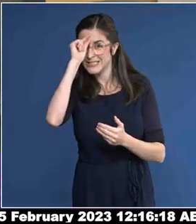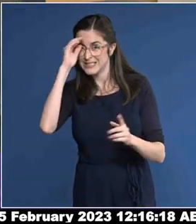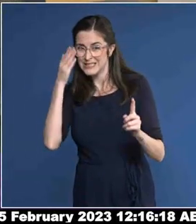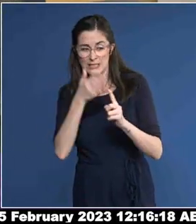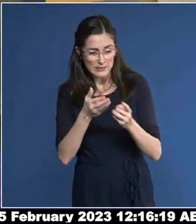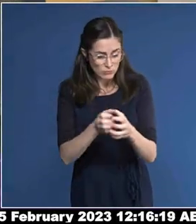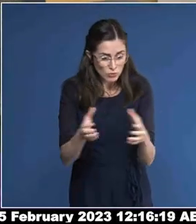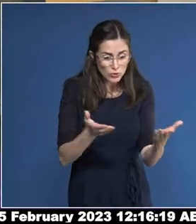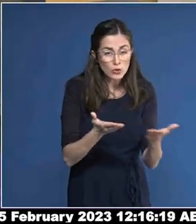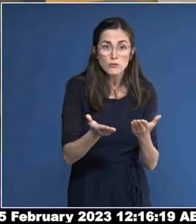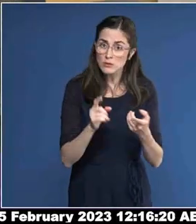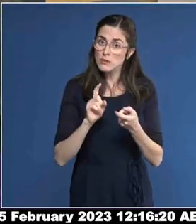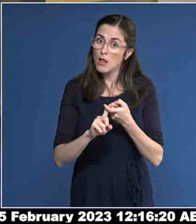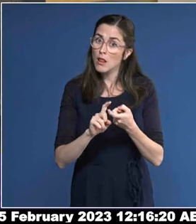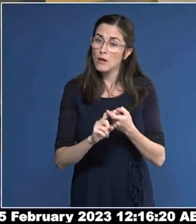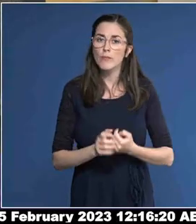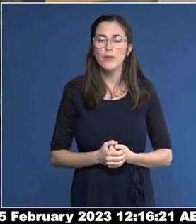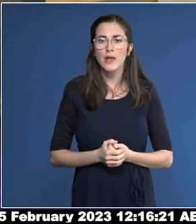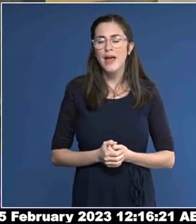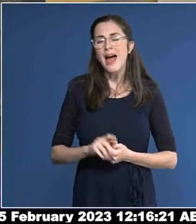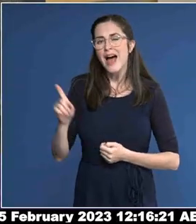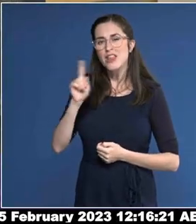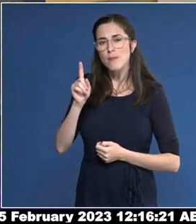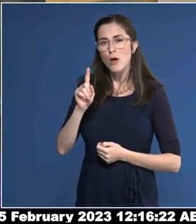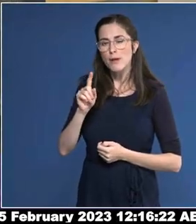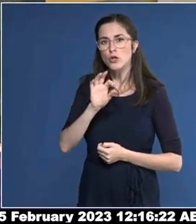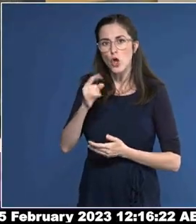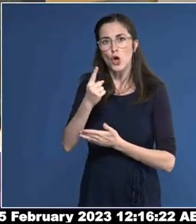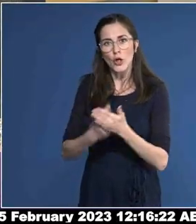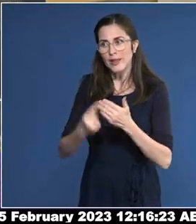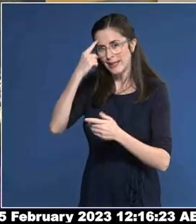case? MS TOOHEY: Not at this stage, no. So I stopped all growth when I started with the organisation.